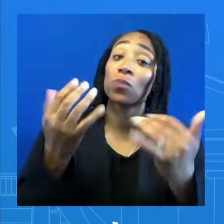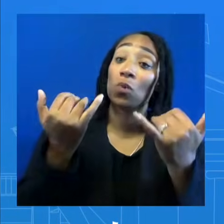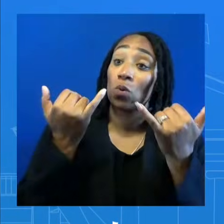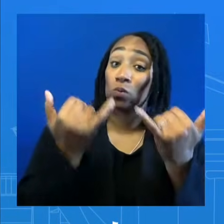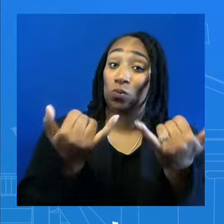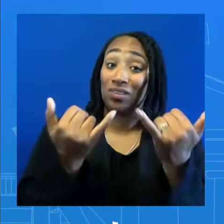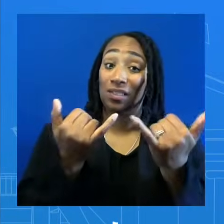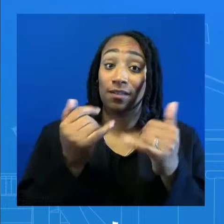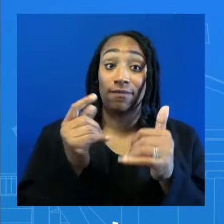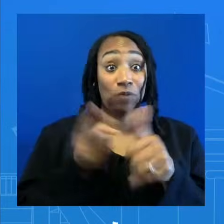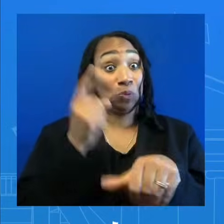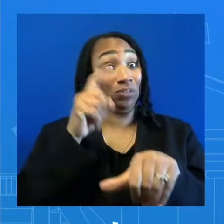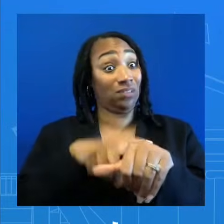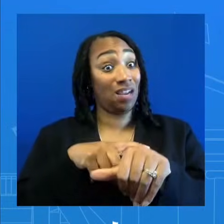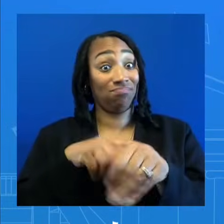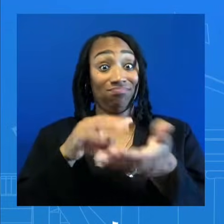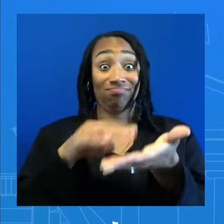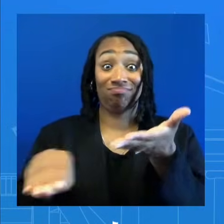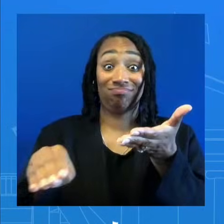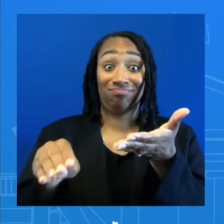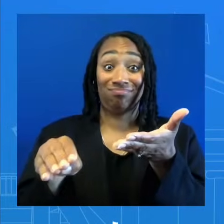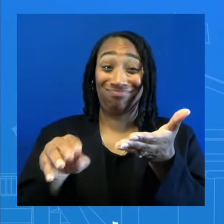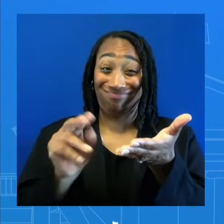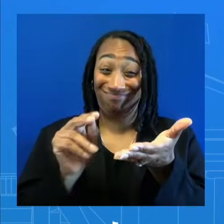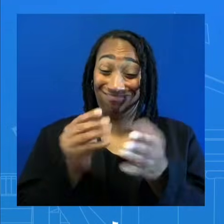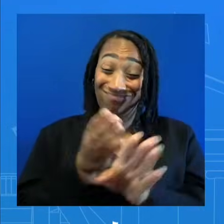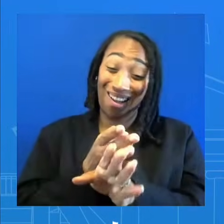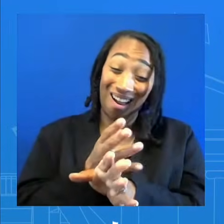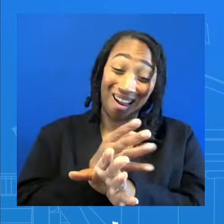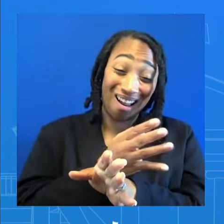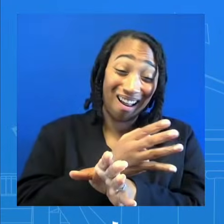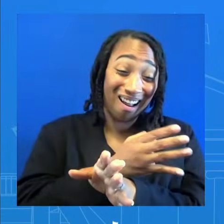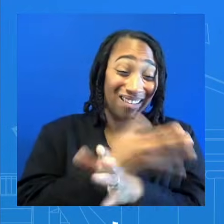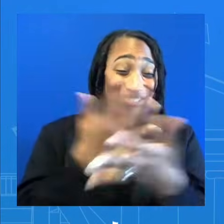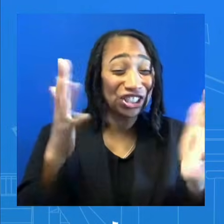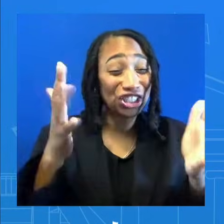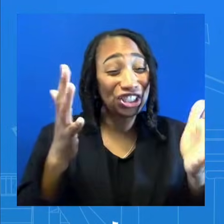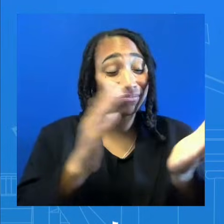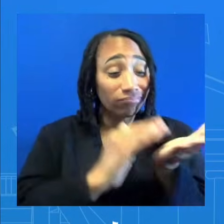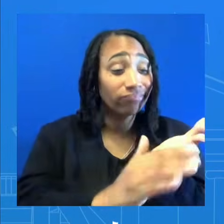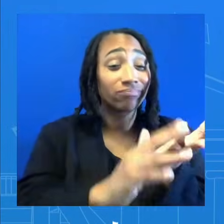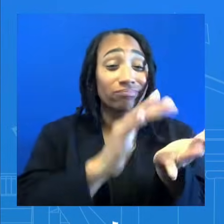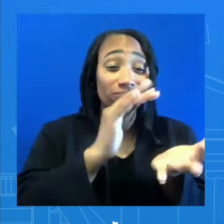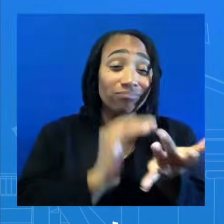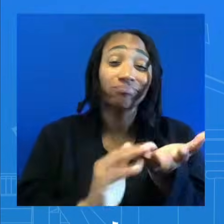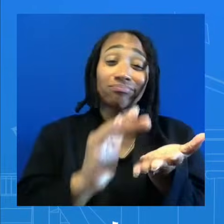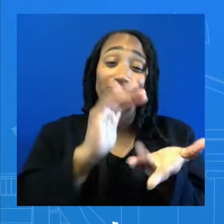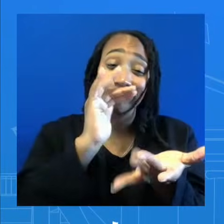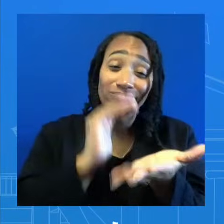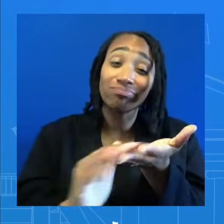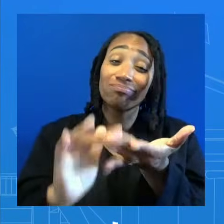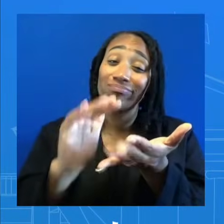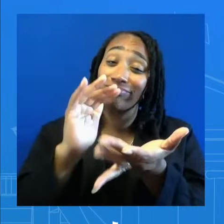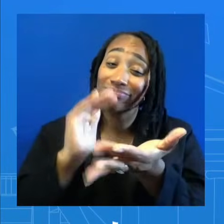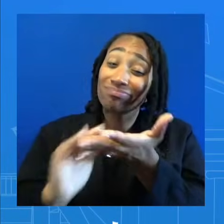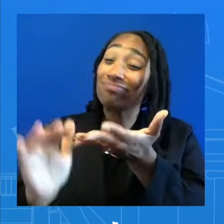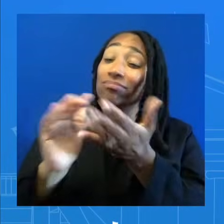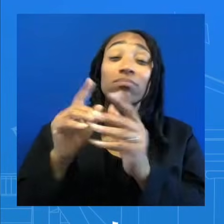He's taken many actions to try and deal with giving an opportunity to people who have shown